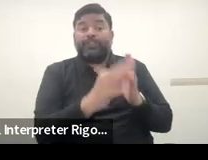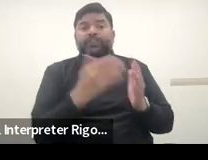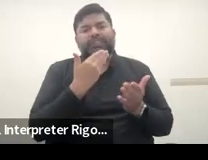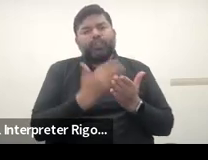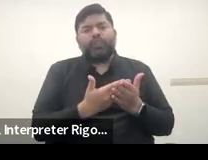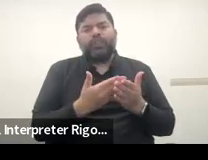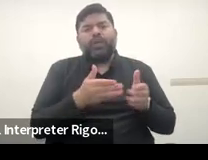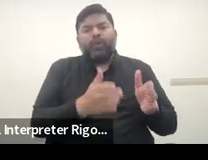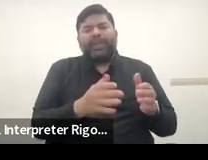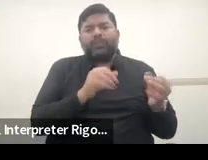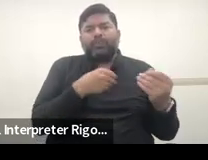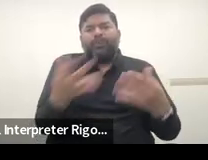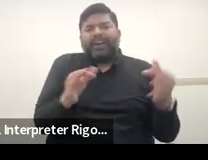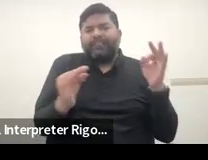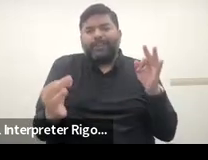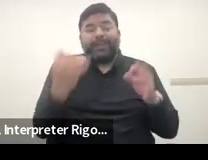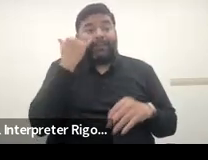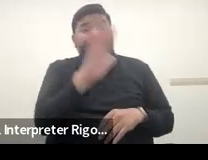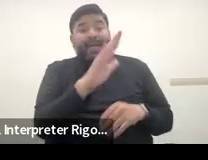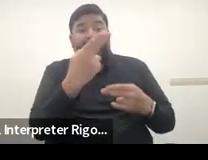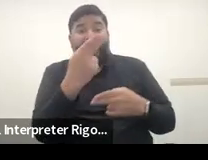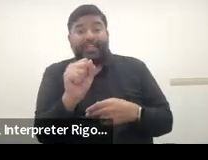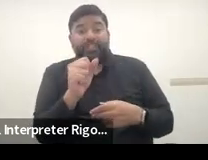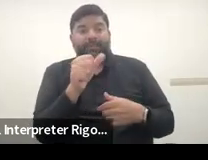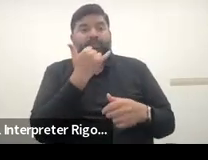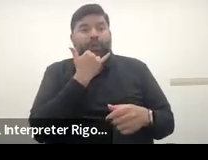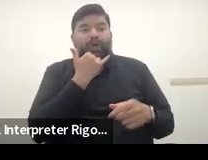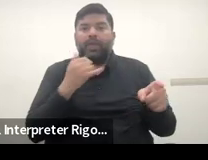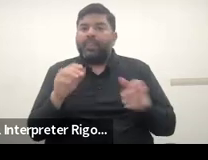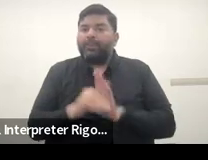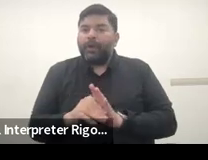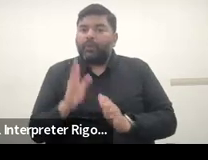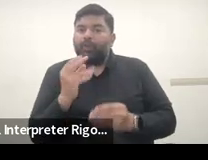is wrong then the model could easily tell you, "Oh you didn't use the right handshape", but